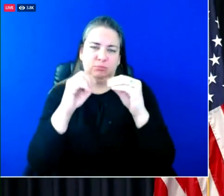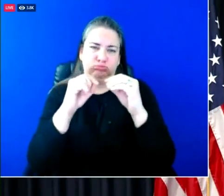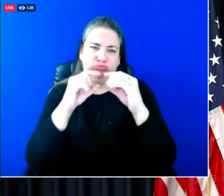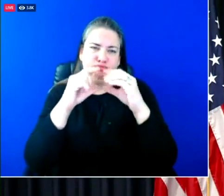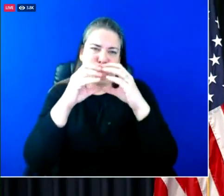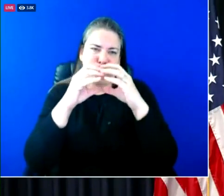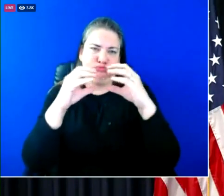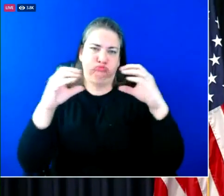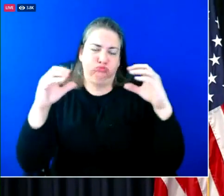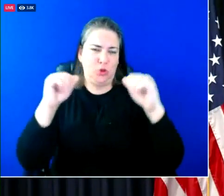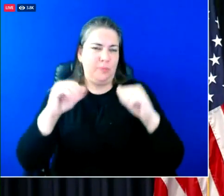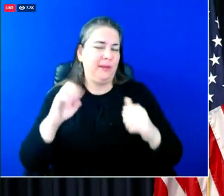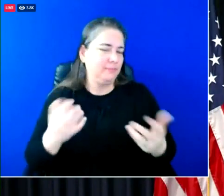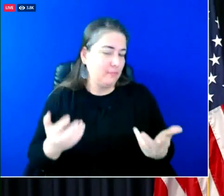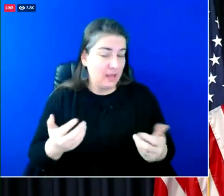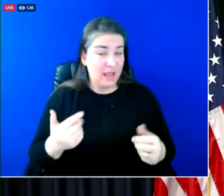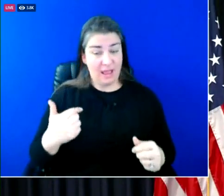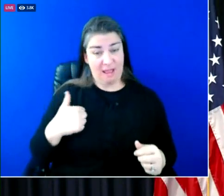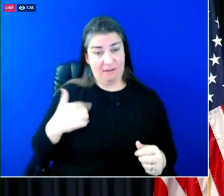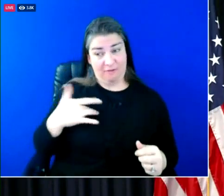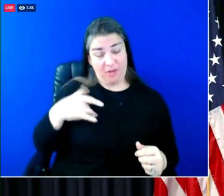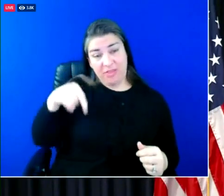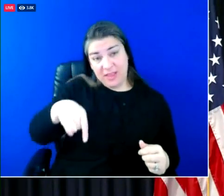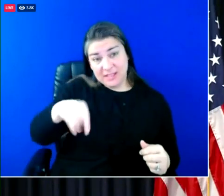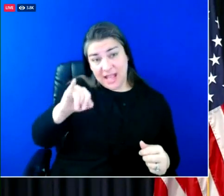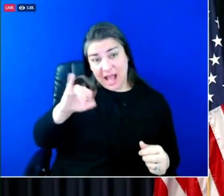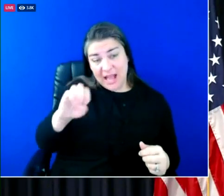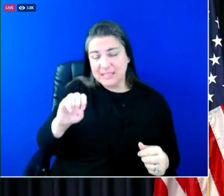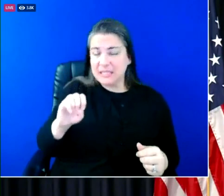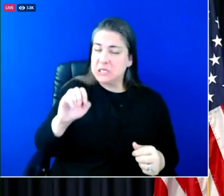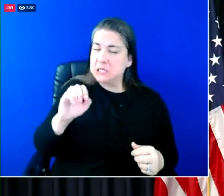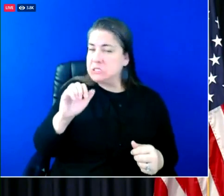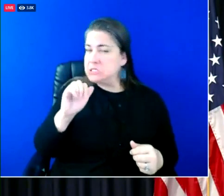one will be problematic if we stay off with roadways. Our power companies are